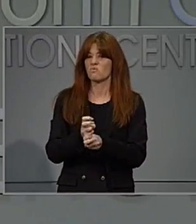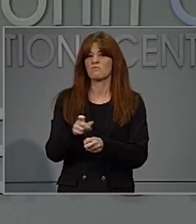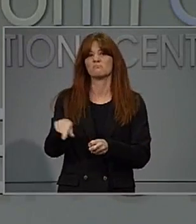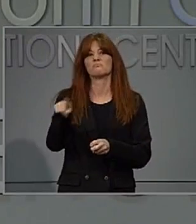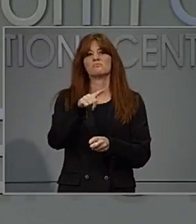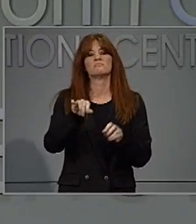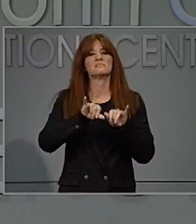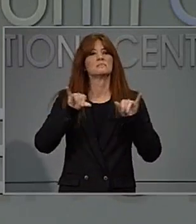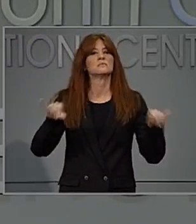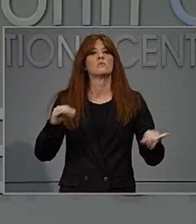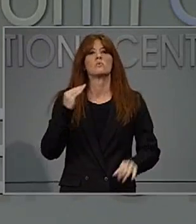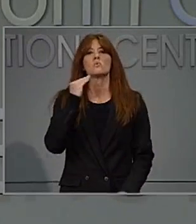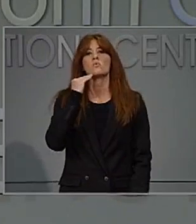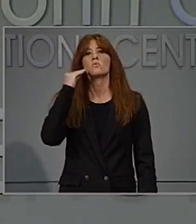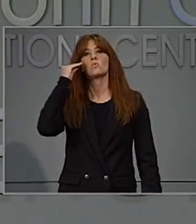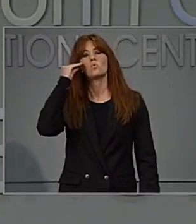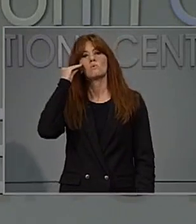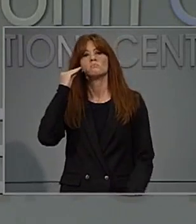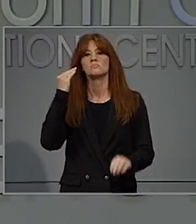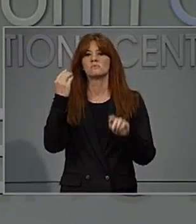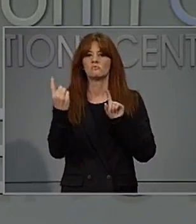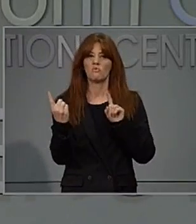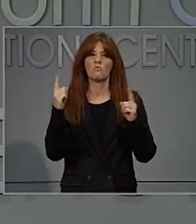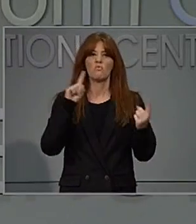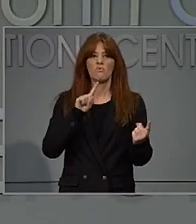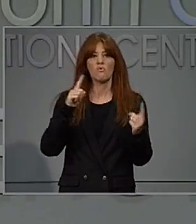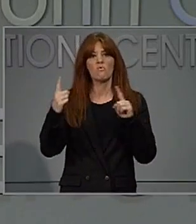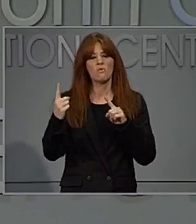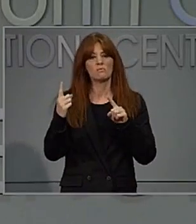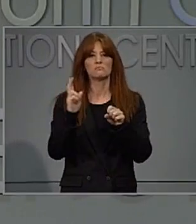AND PRAY FOR THEIR FAMILIES. OVER THE PAST SEVERAL WEEKS NORTH CAROLINIANS HAVE DONE